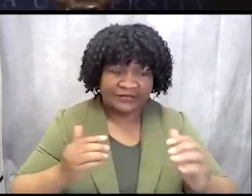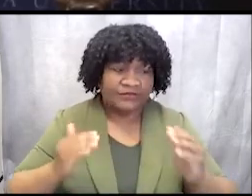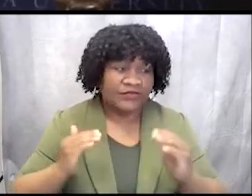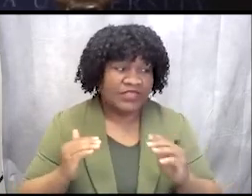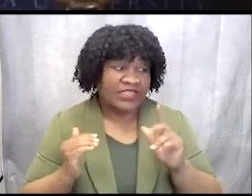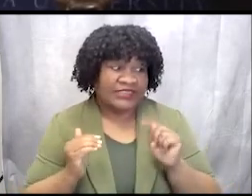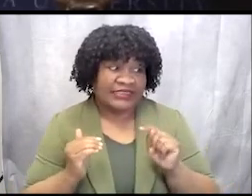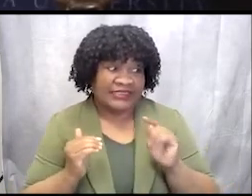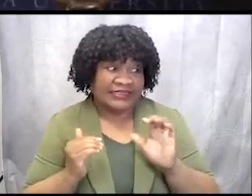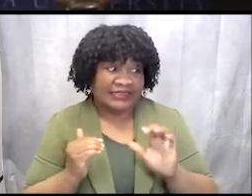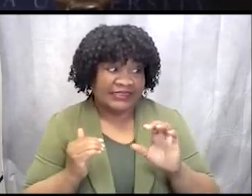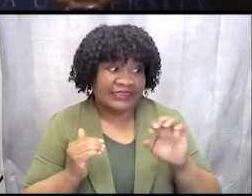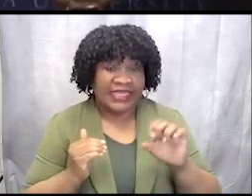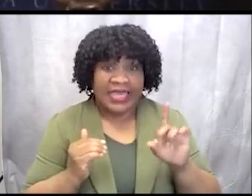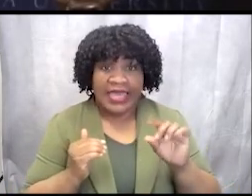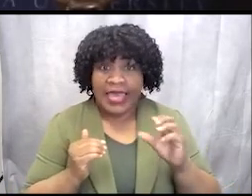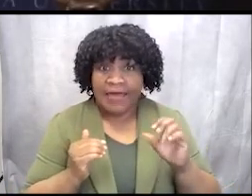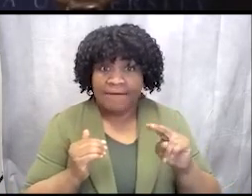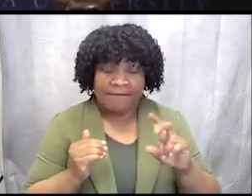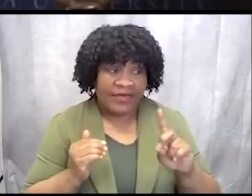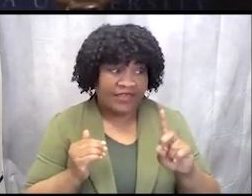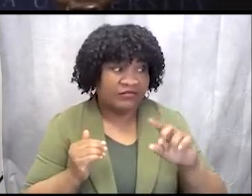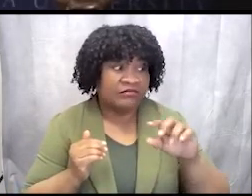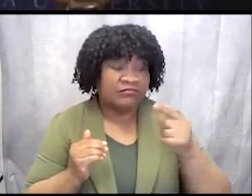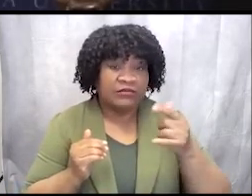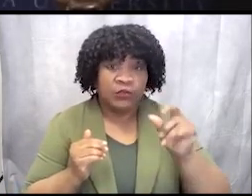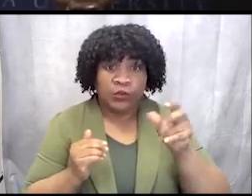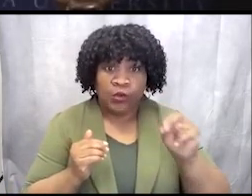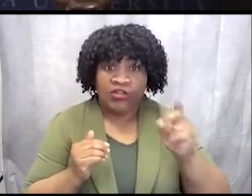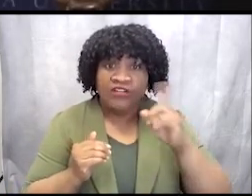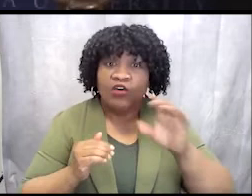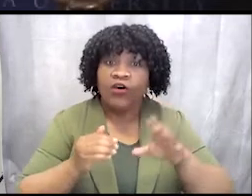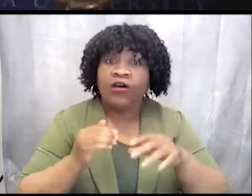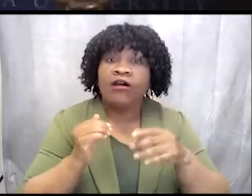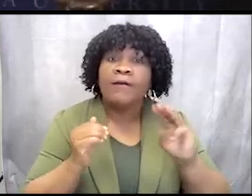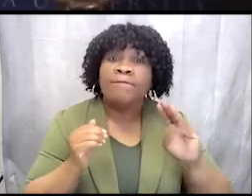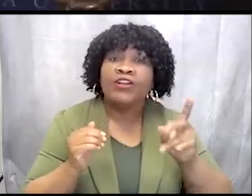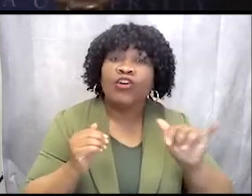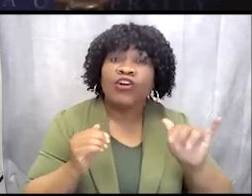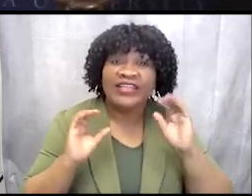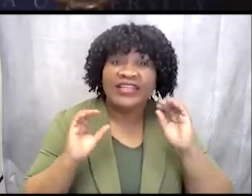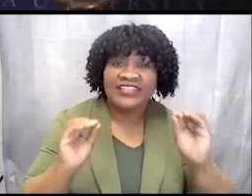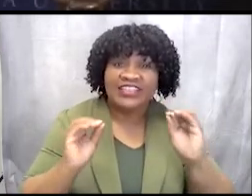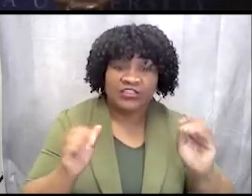TC's Edmund W. Gordon Institute for Urban and Minority Education, one of the first university-based